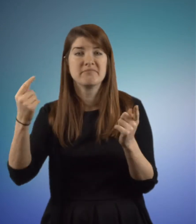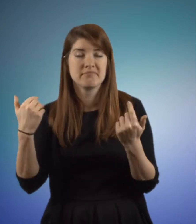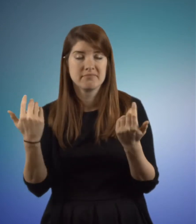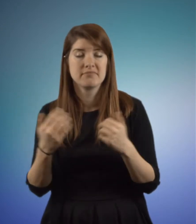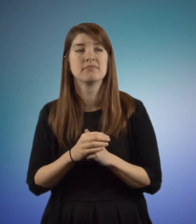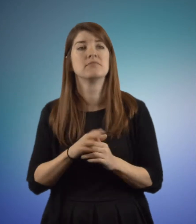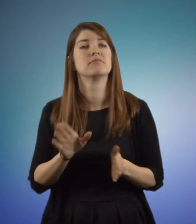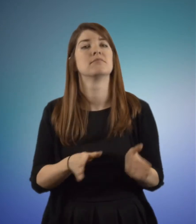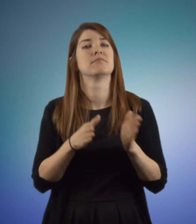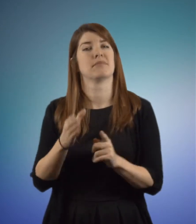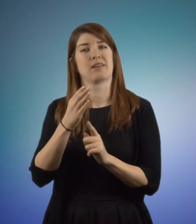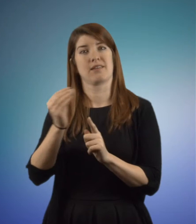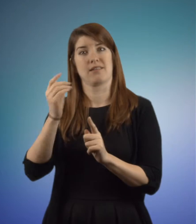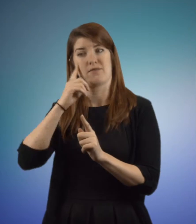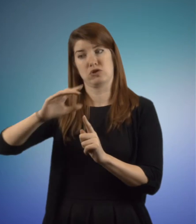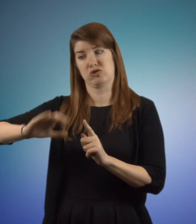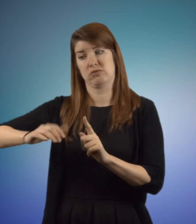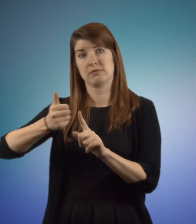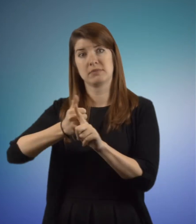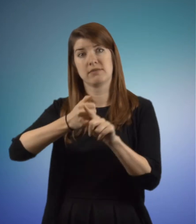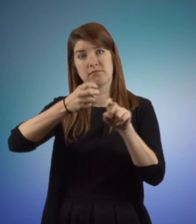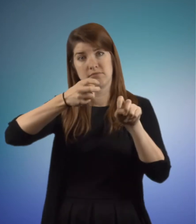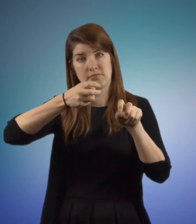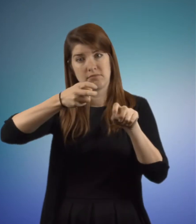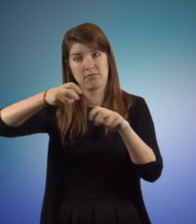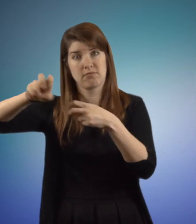And for children who are transitioning out of high school